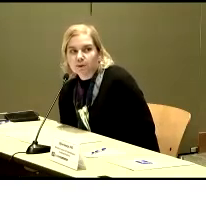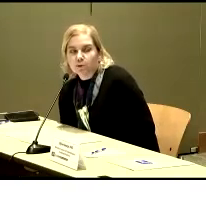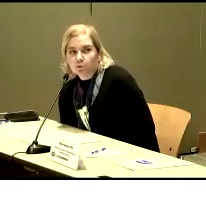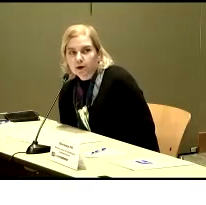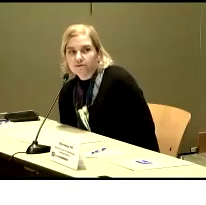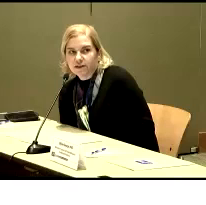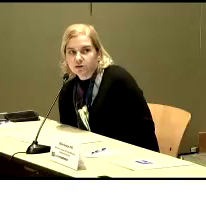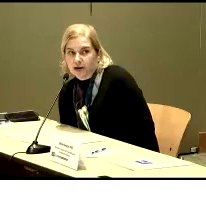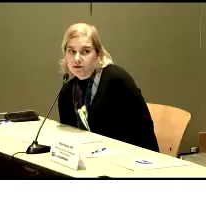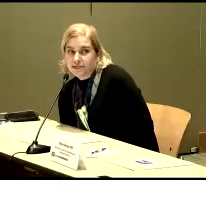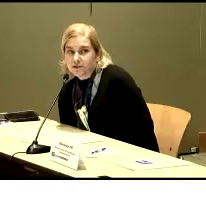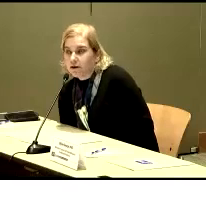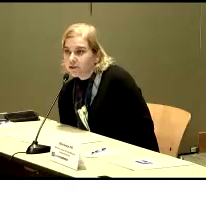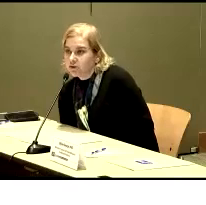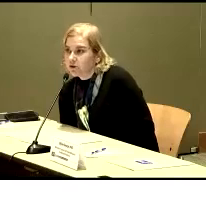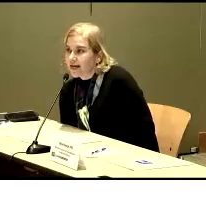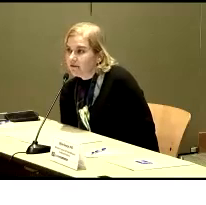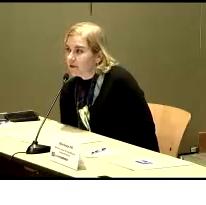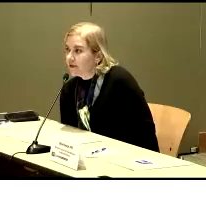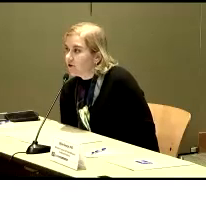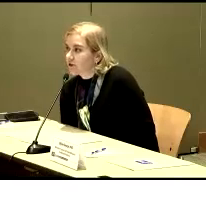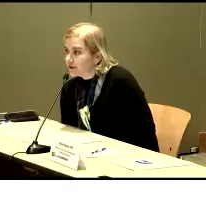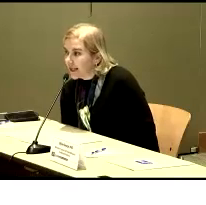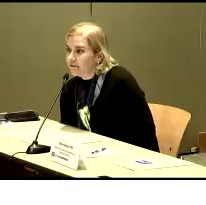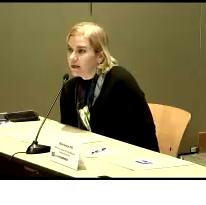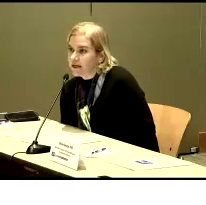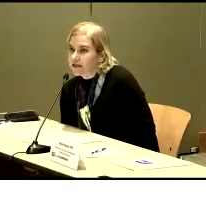And the work of this grant, you can see it's almost $280 million, it's lot of money,